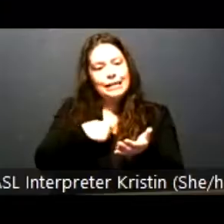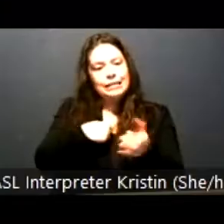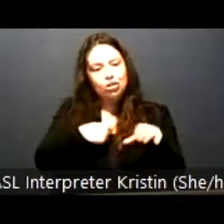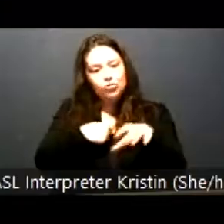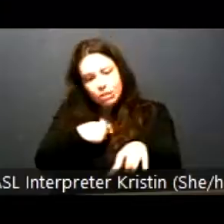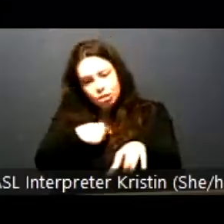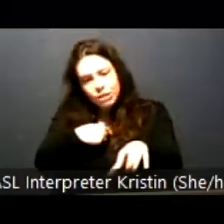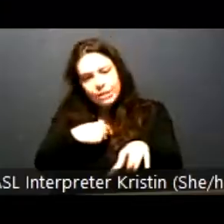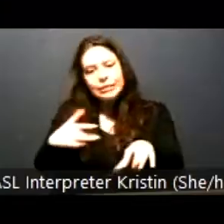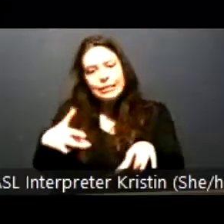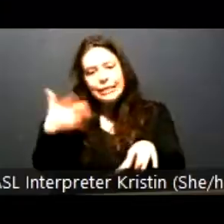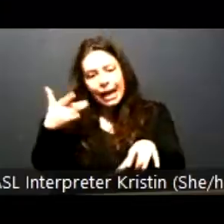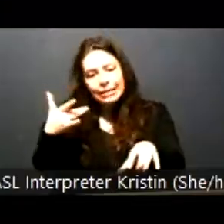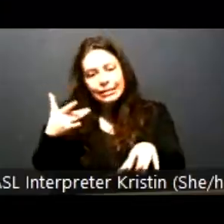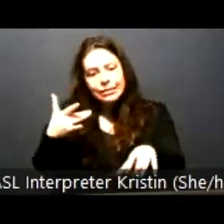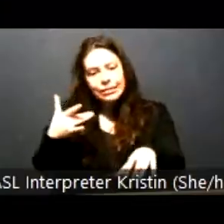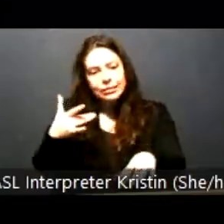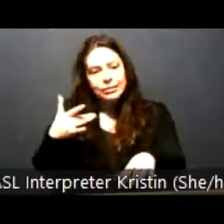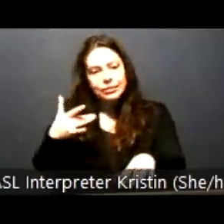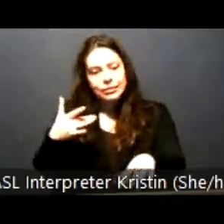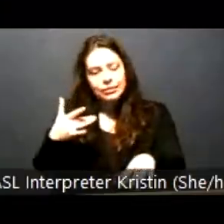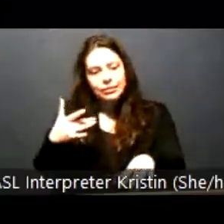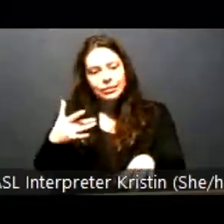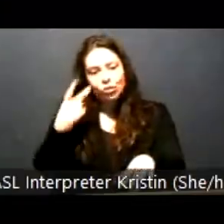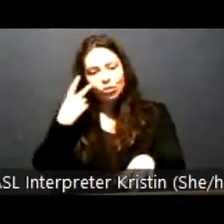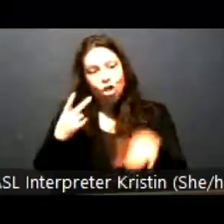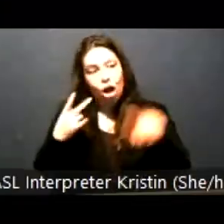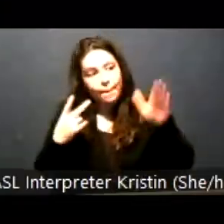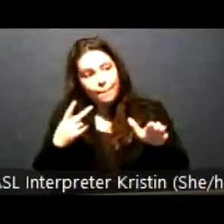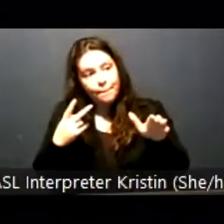I usually told the bird, you saw me put my hand on the net there and that's to keep it from flapping,